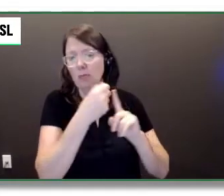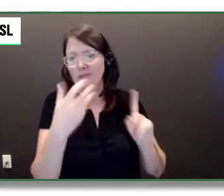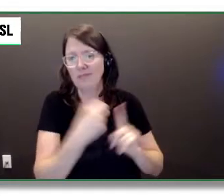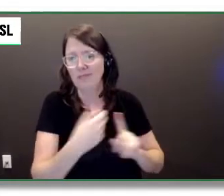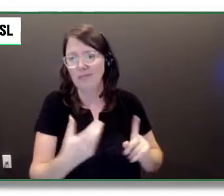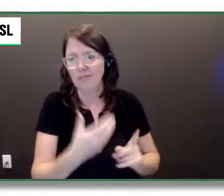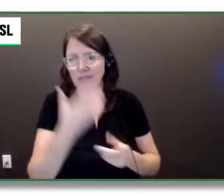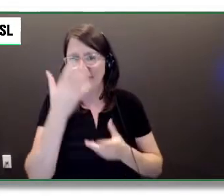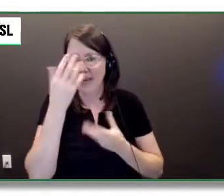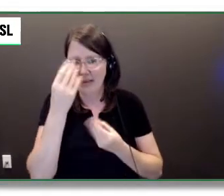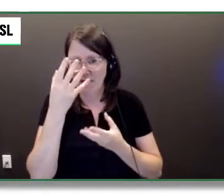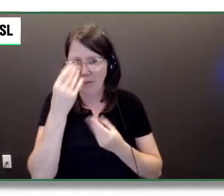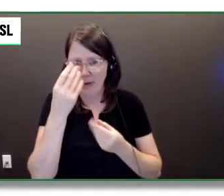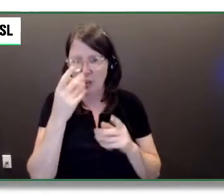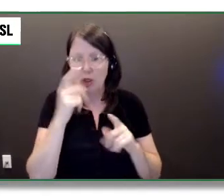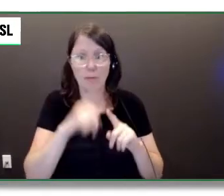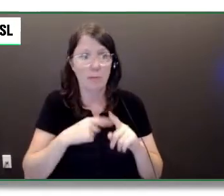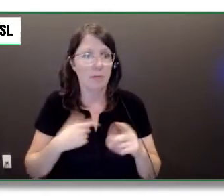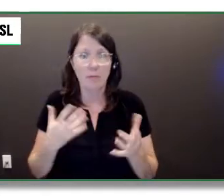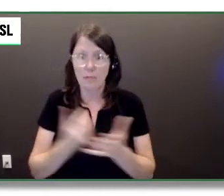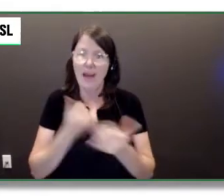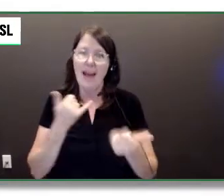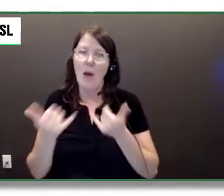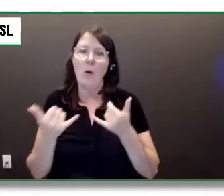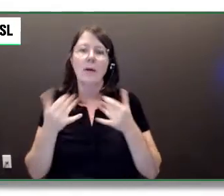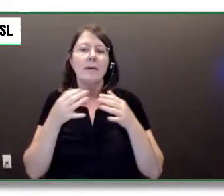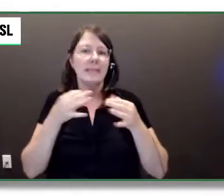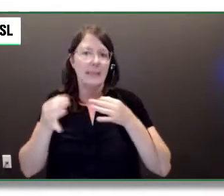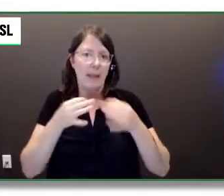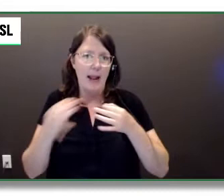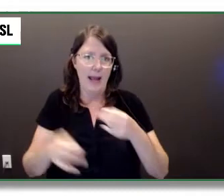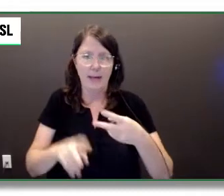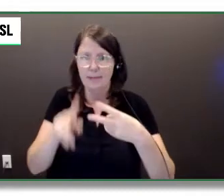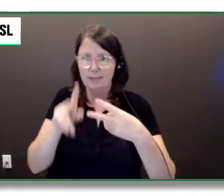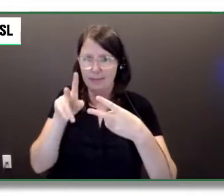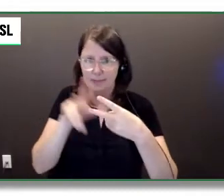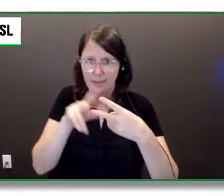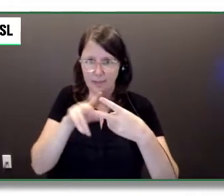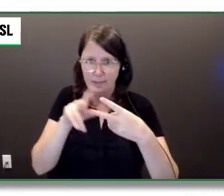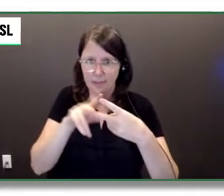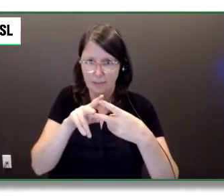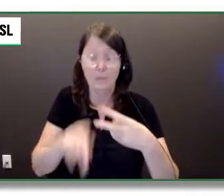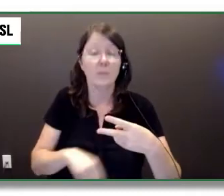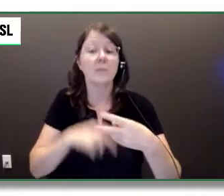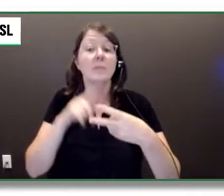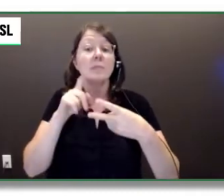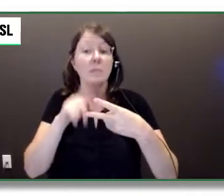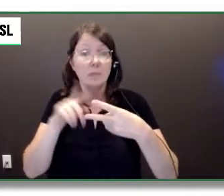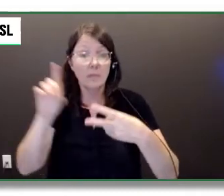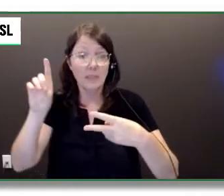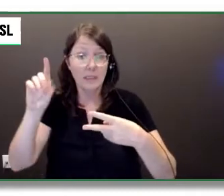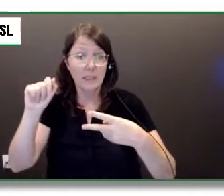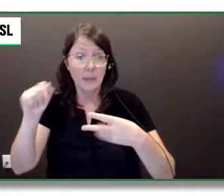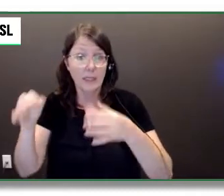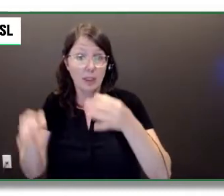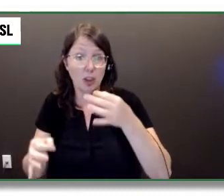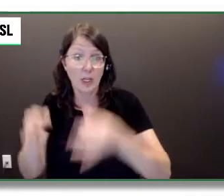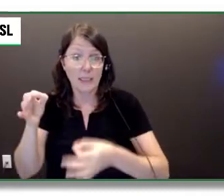nature accessibility. So on the right the first one I wanted to find is disability justice which some may not realize is a different